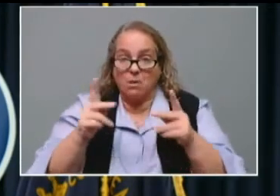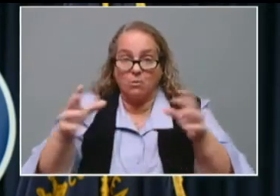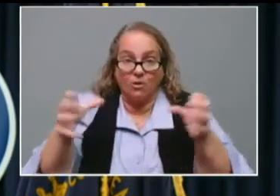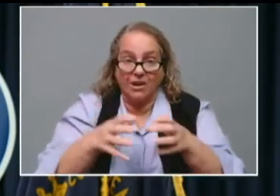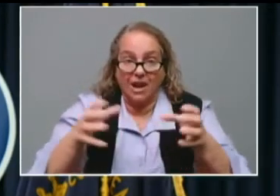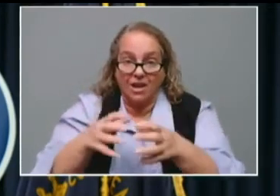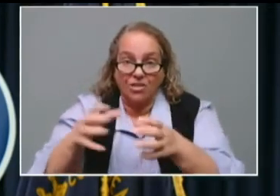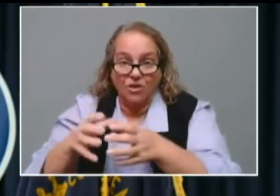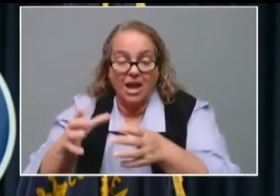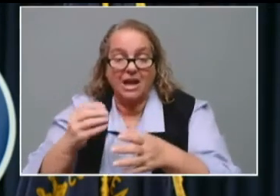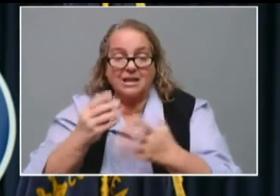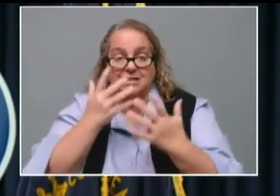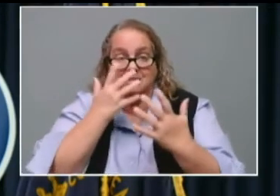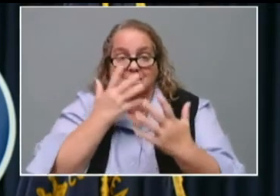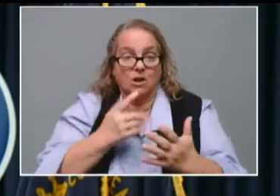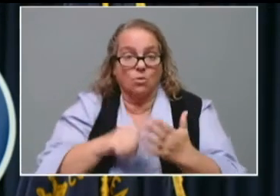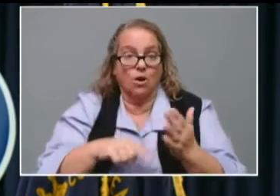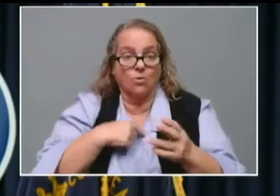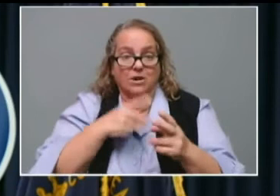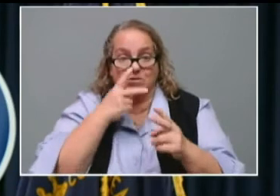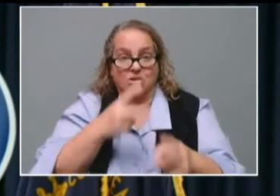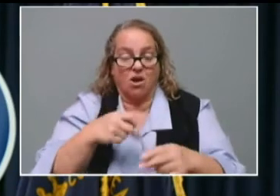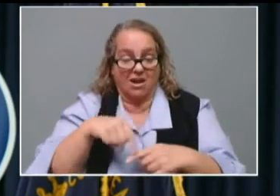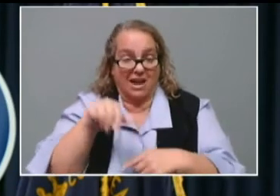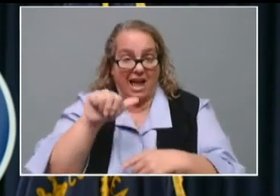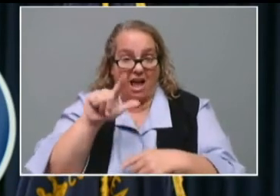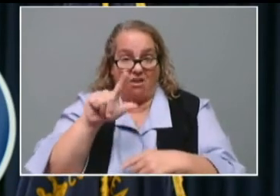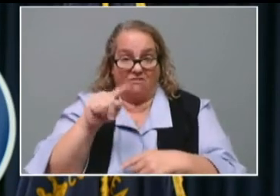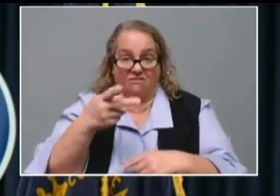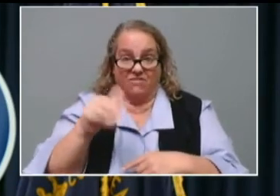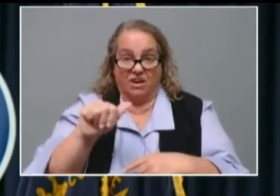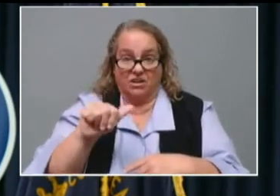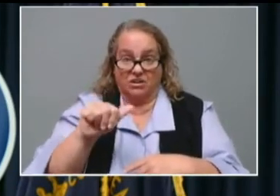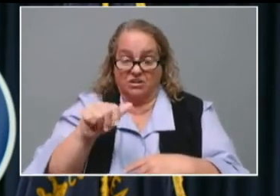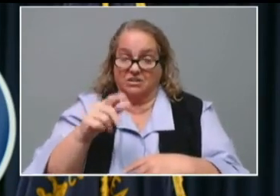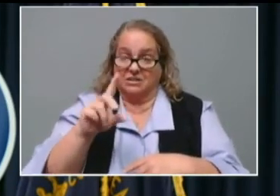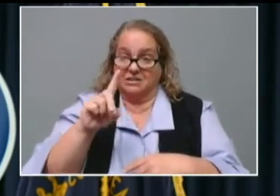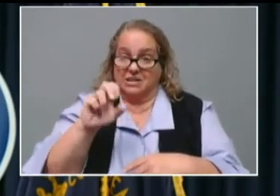would call the the alpha search. Um, certainly keeping universal masking at